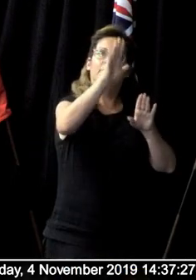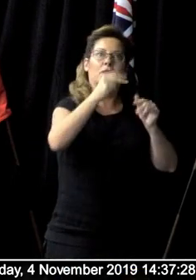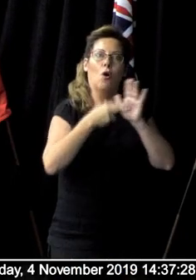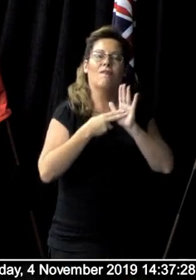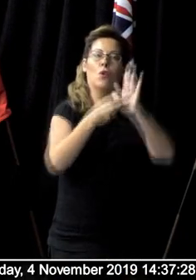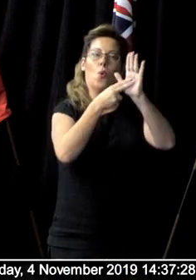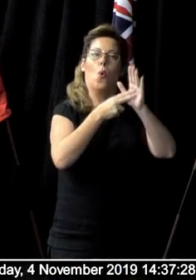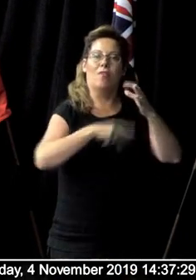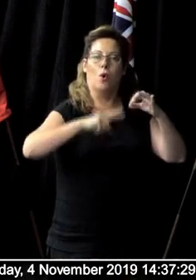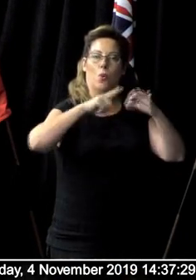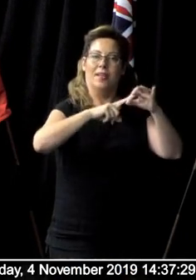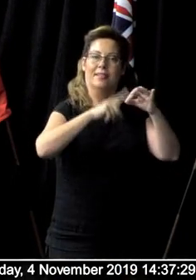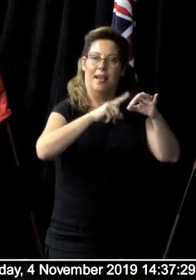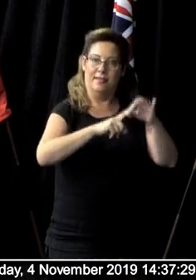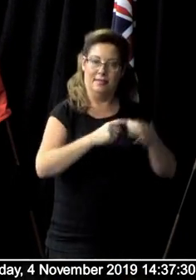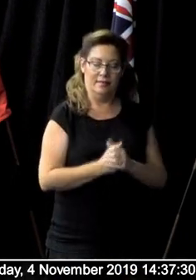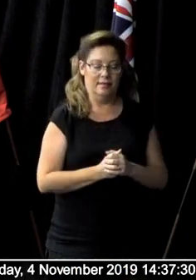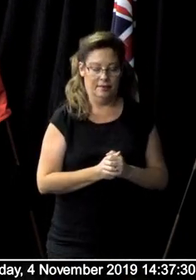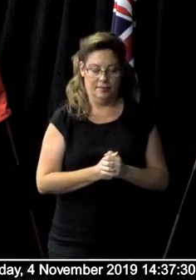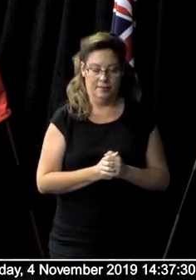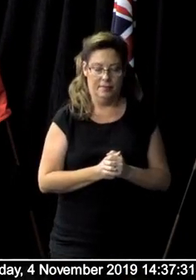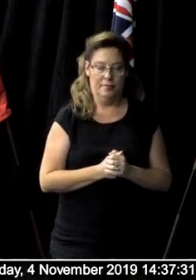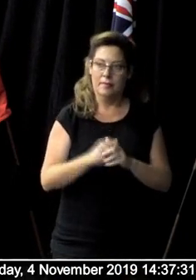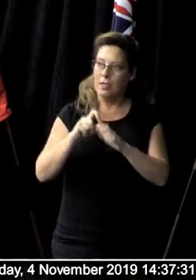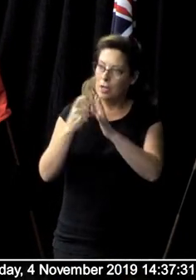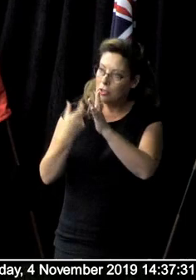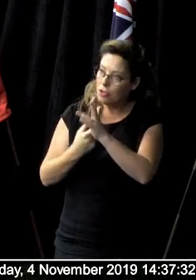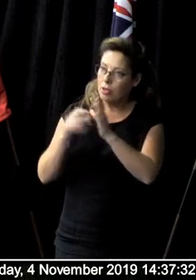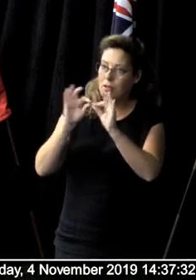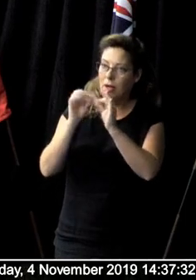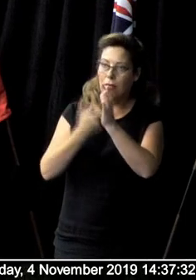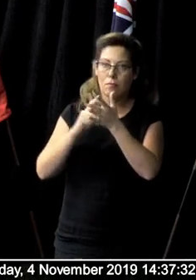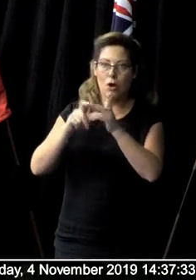And Dr Bridle, your organisation, please, in particular your role?